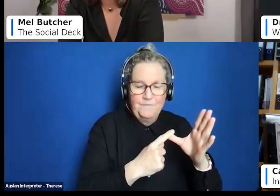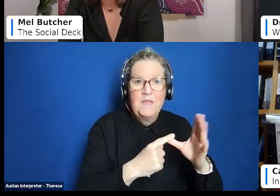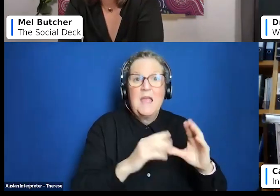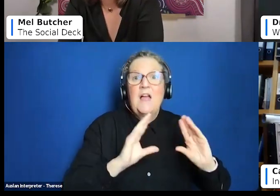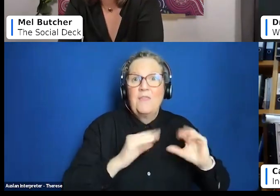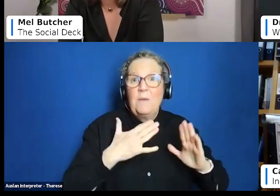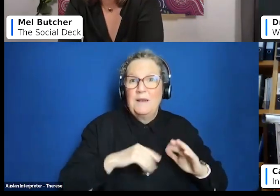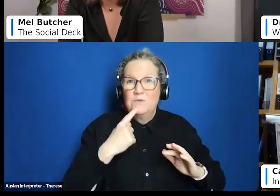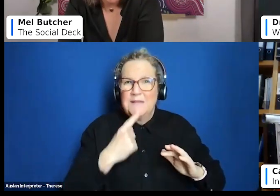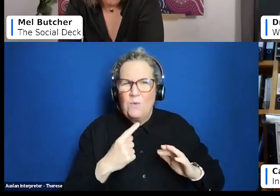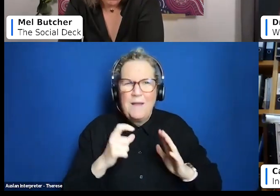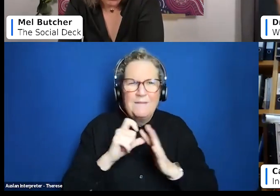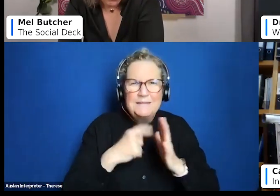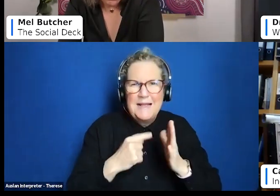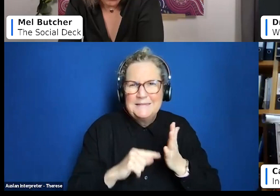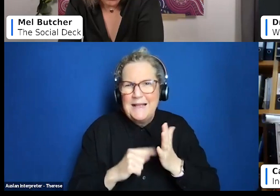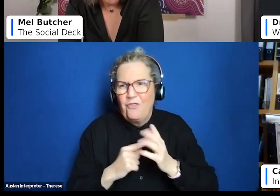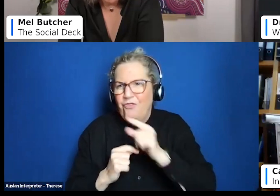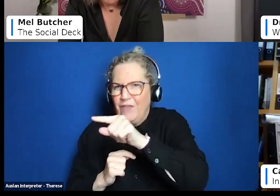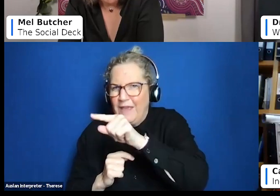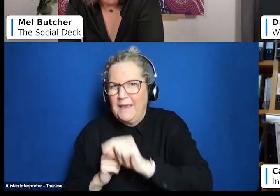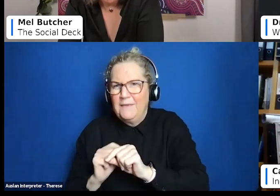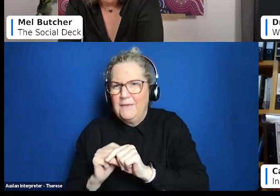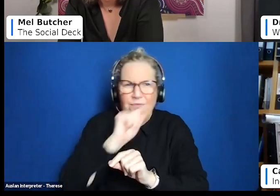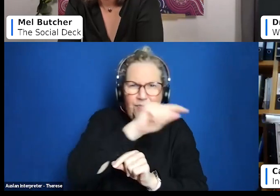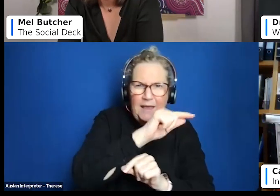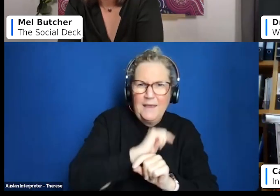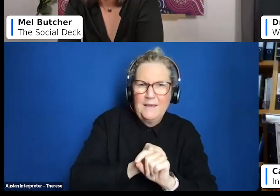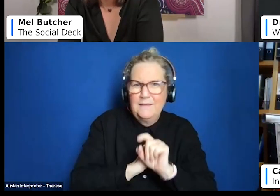there's bits of data here and there's bits of data over here